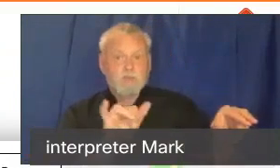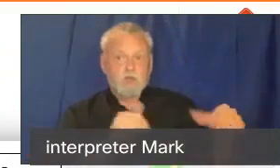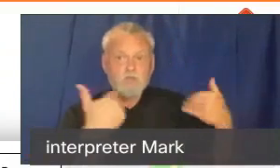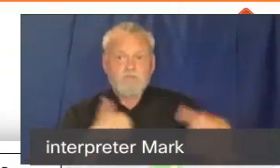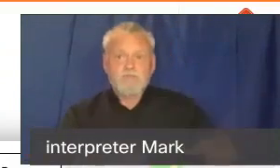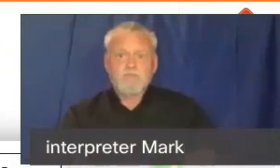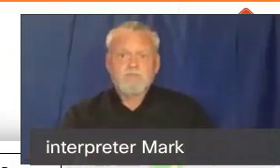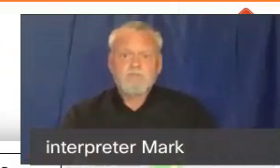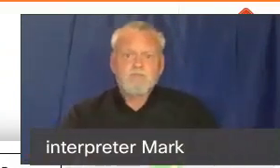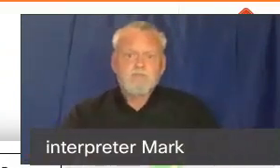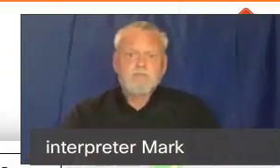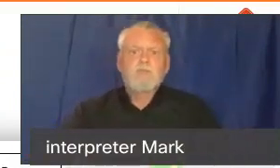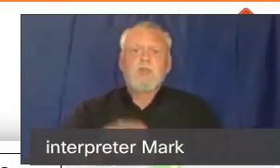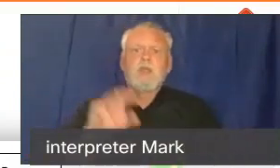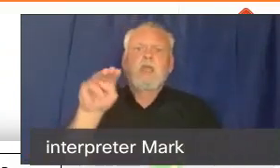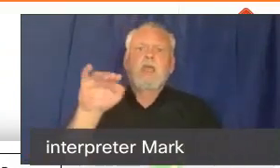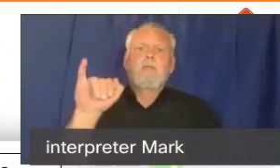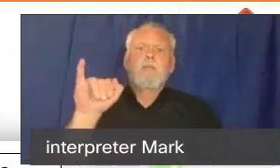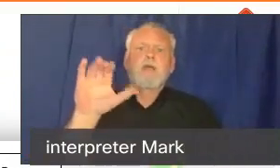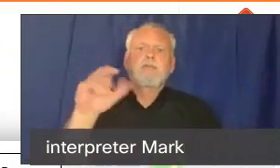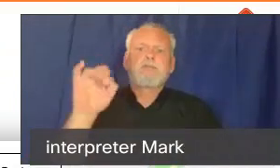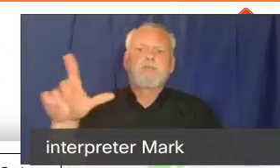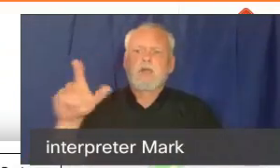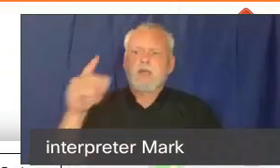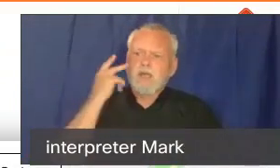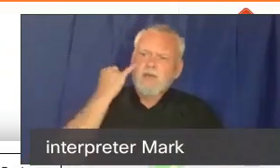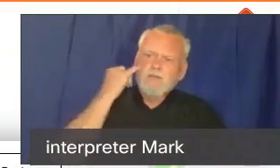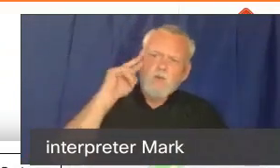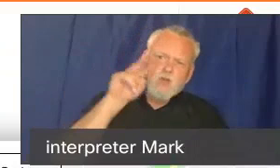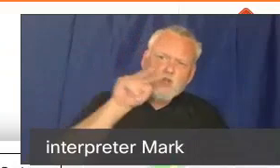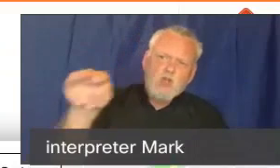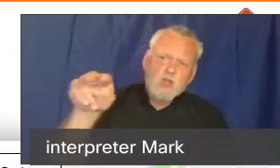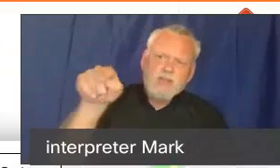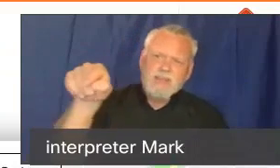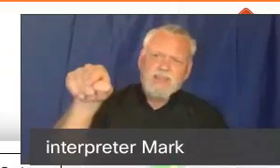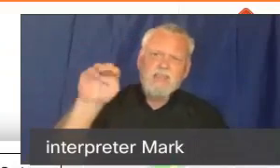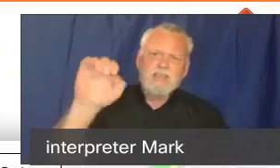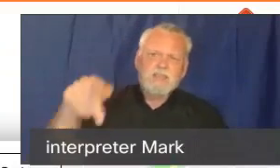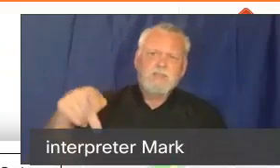So, if you look at this map and it's a little small fewer to segment the Tacoma area.